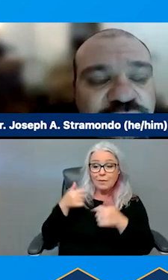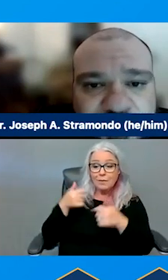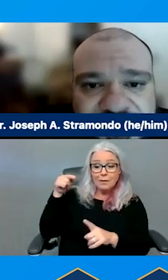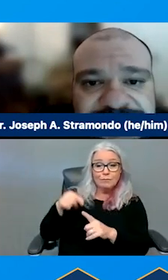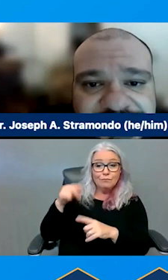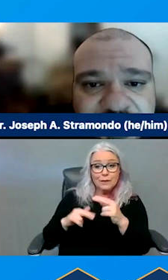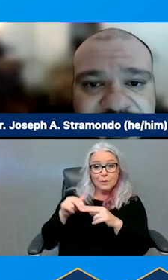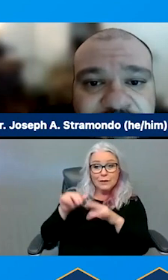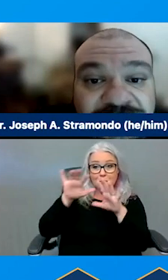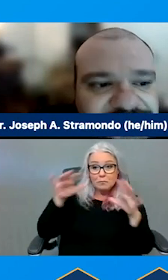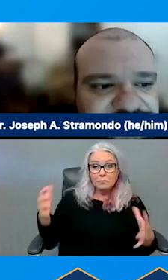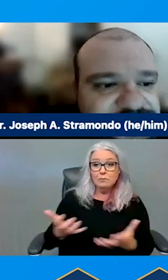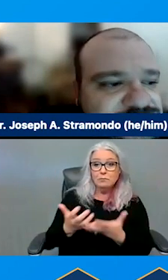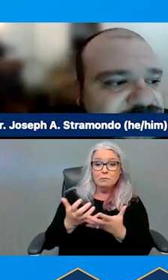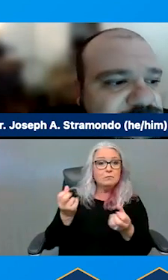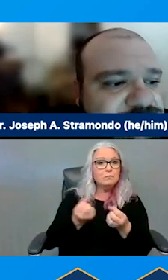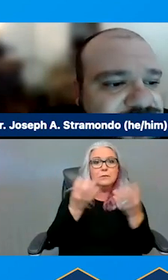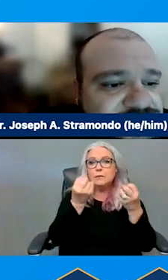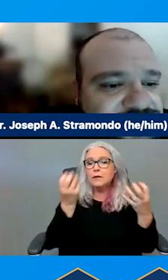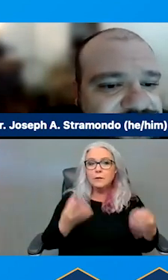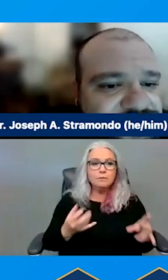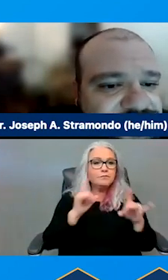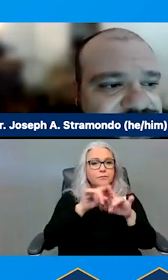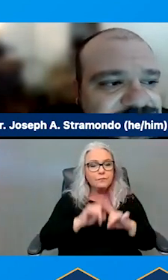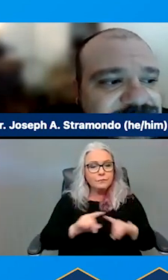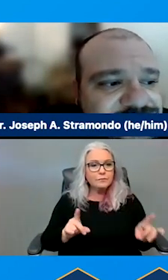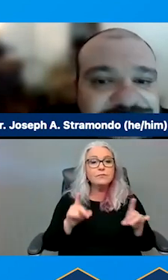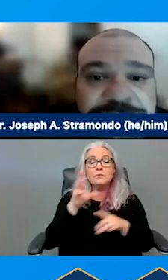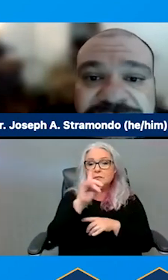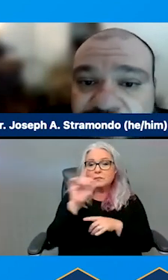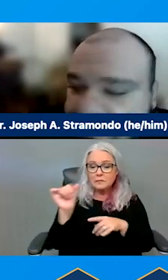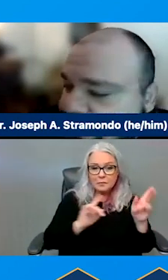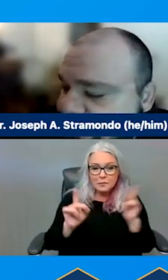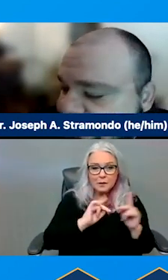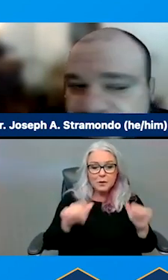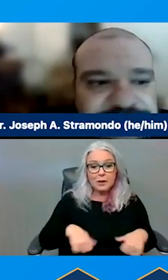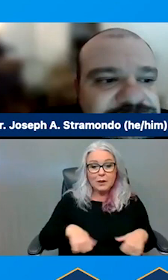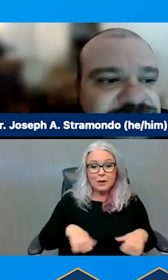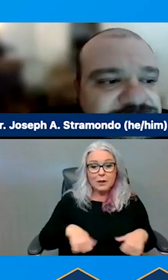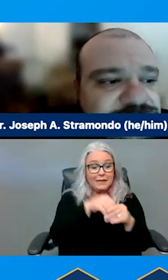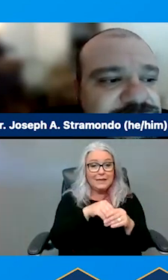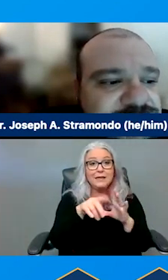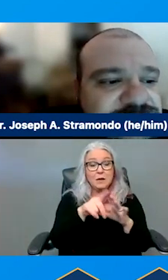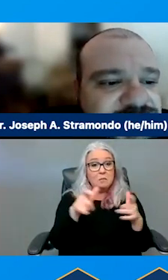it includes numerous disabled people living in one place and it still be community based